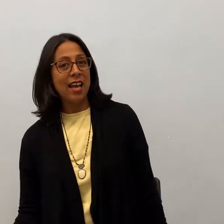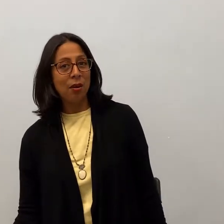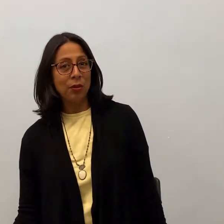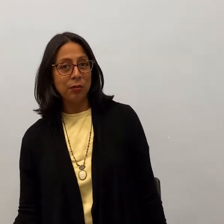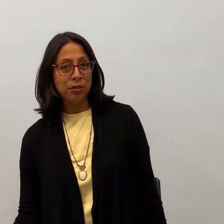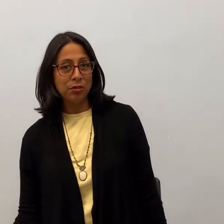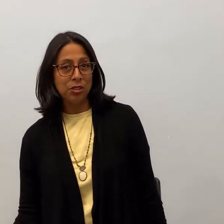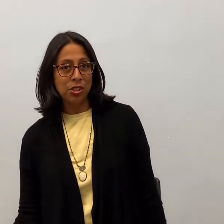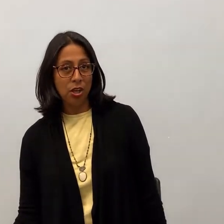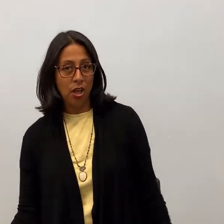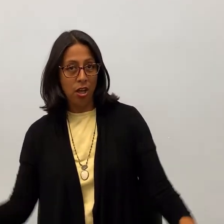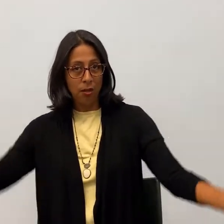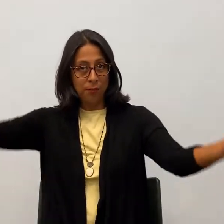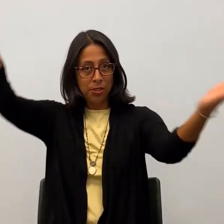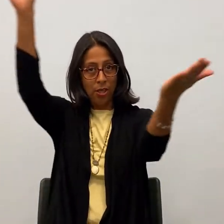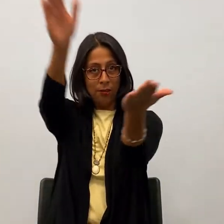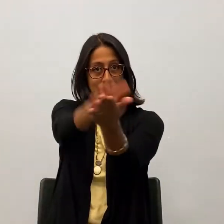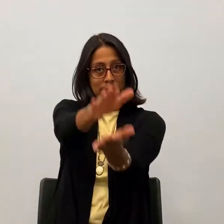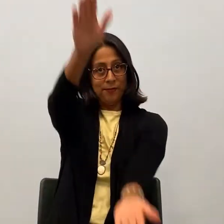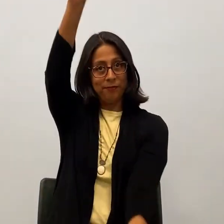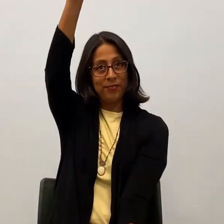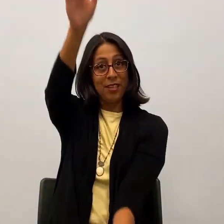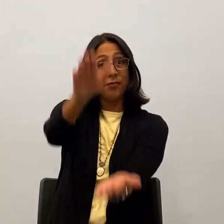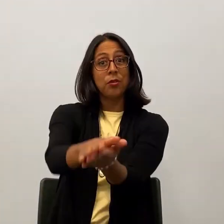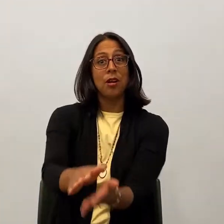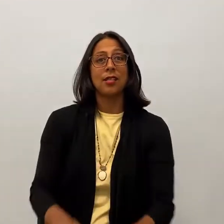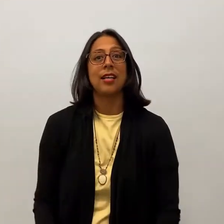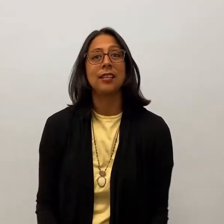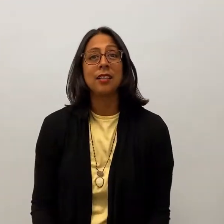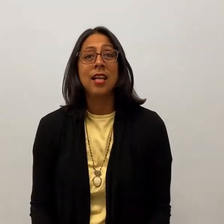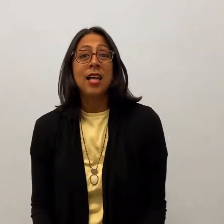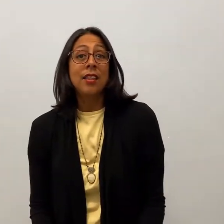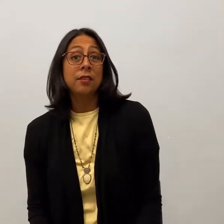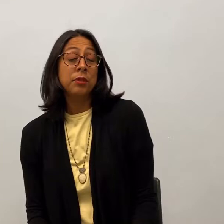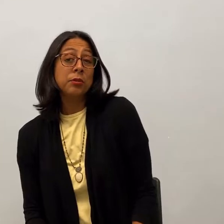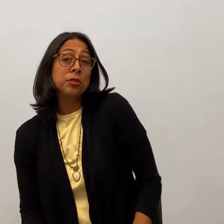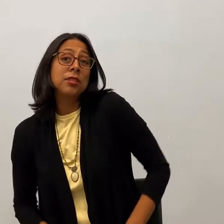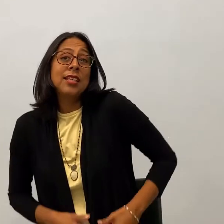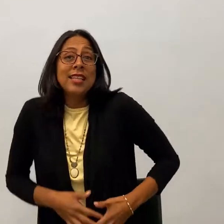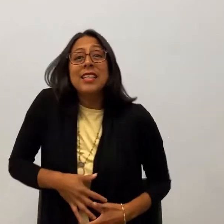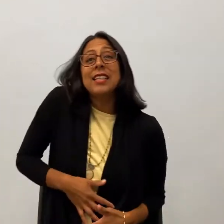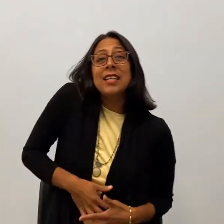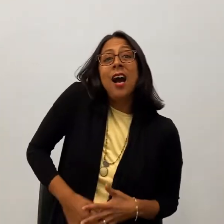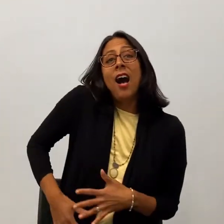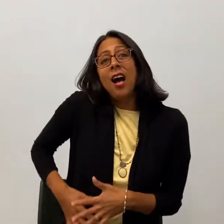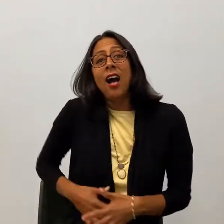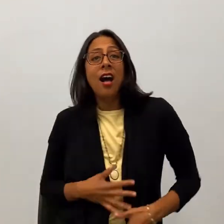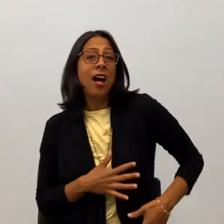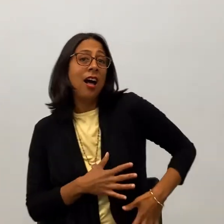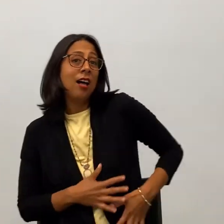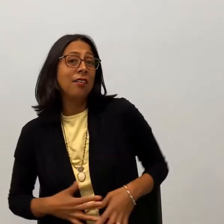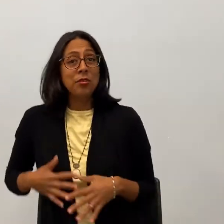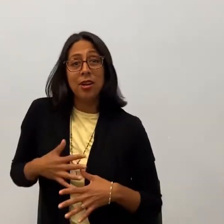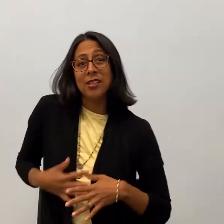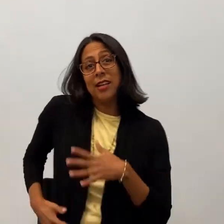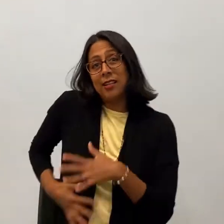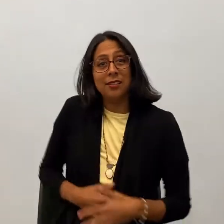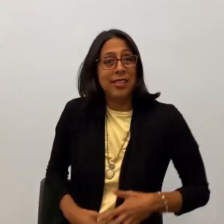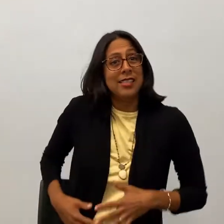Now, we will do the chomp chomp of the crocodile, then we will do the hee hee ha ha ha of the crocodile,